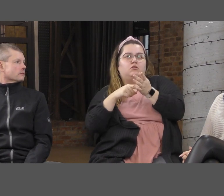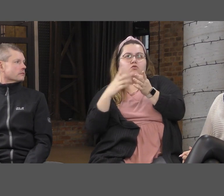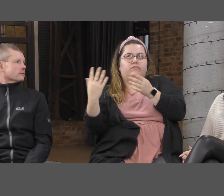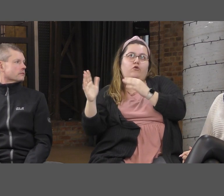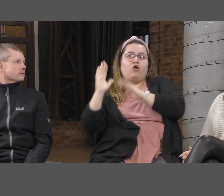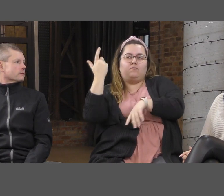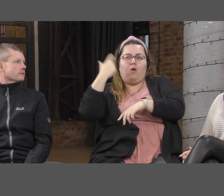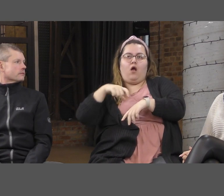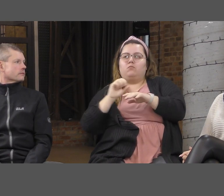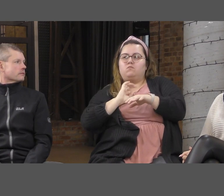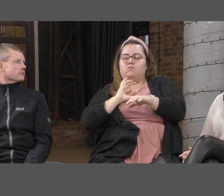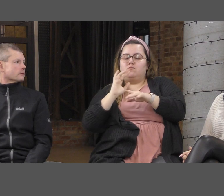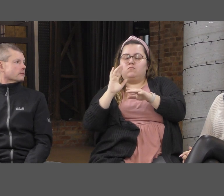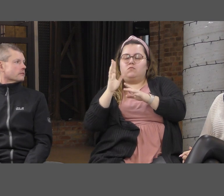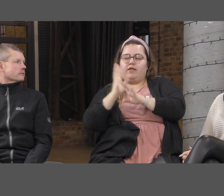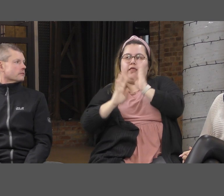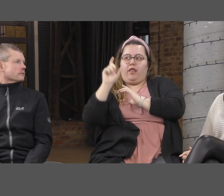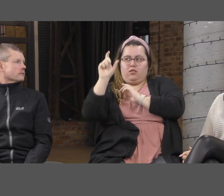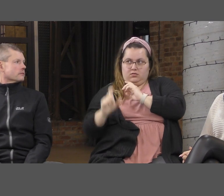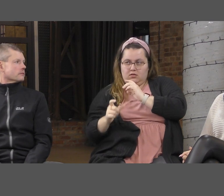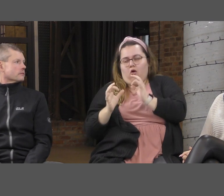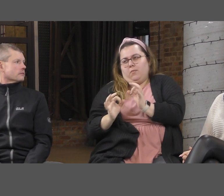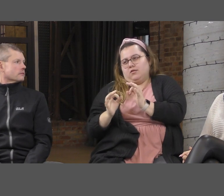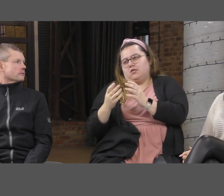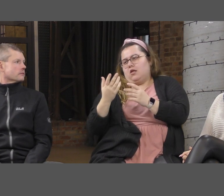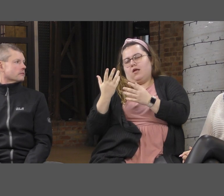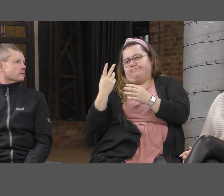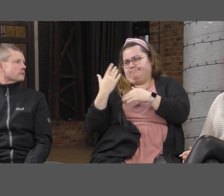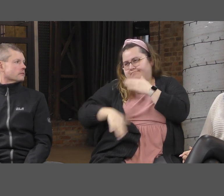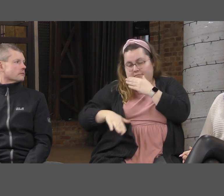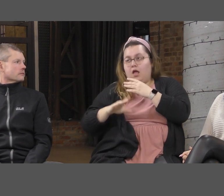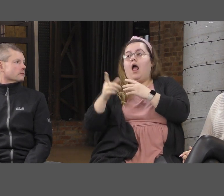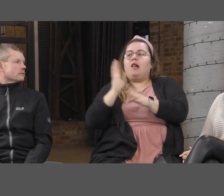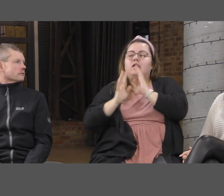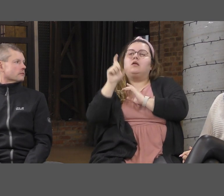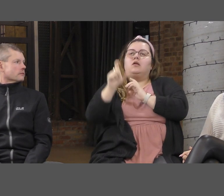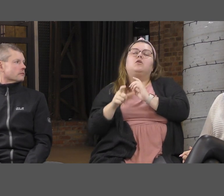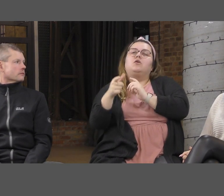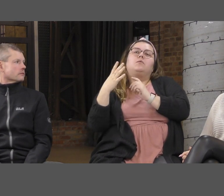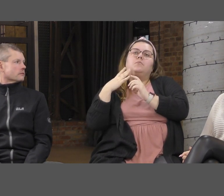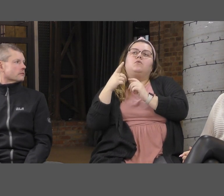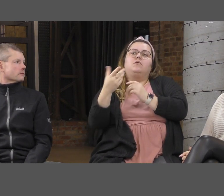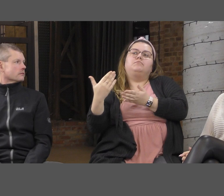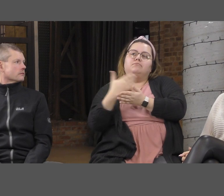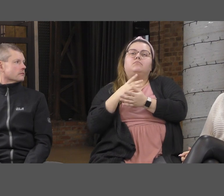I've been working in this industry for a while now, but the clients encouraged me to start a company.